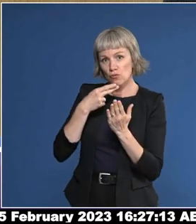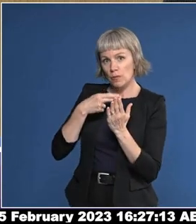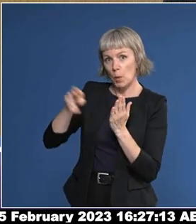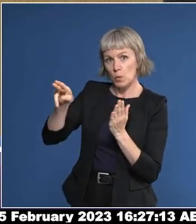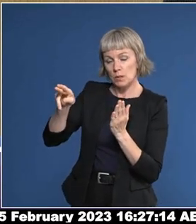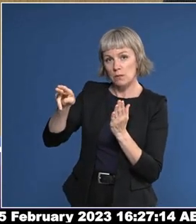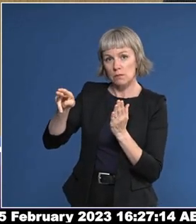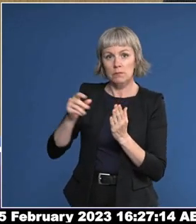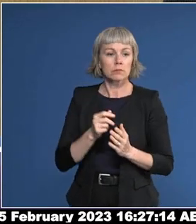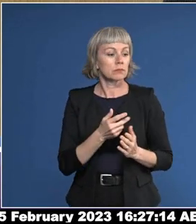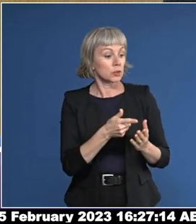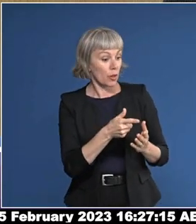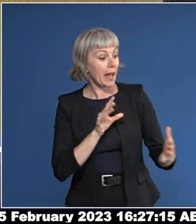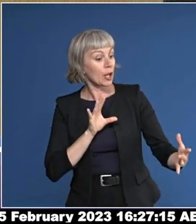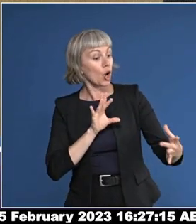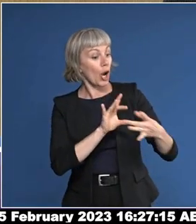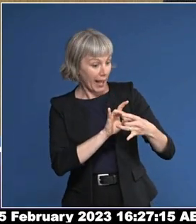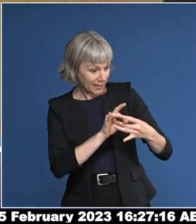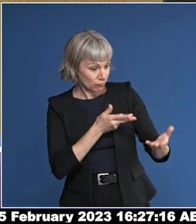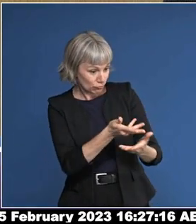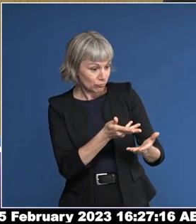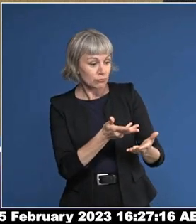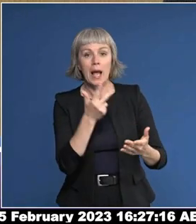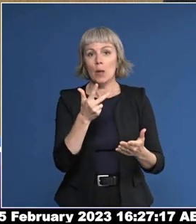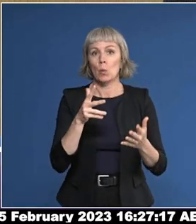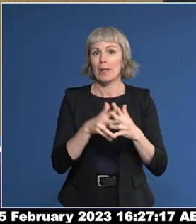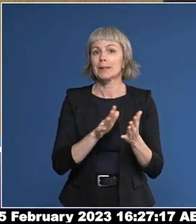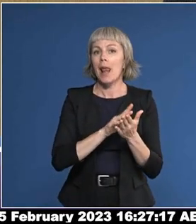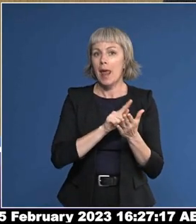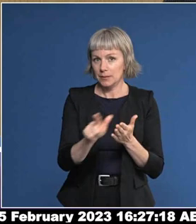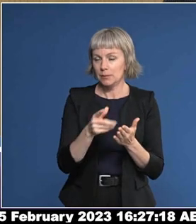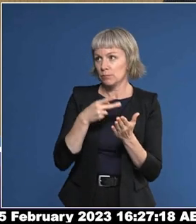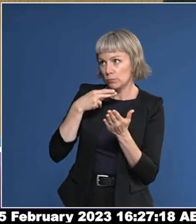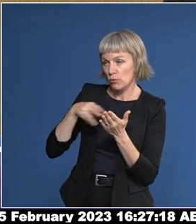participant is connected with the support coordinator; a mid-plan report, which is